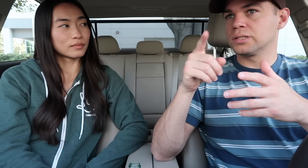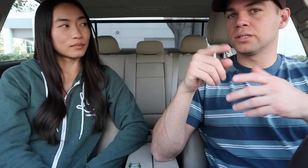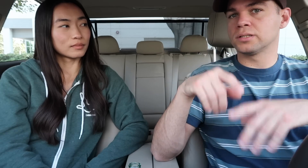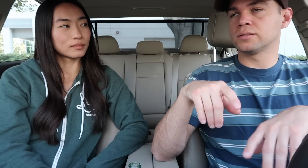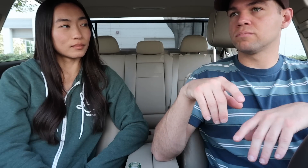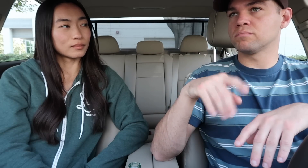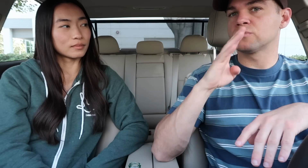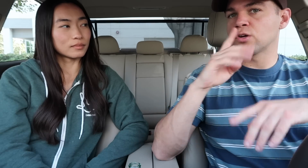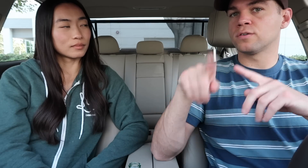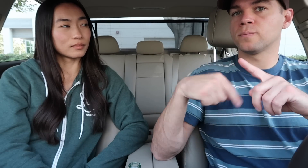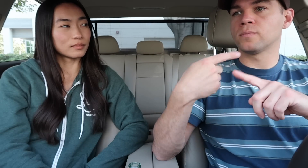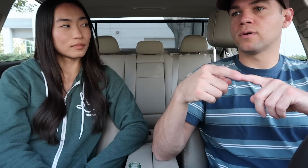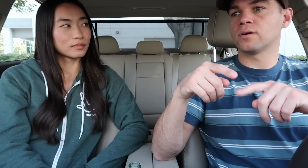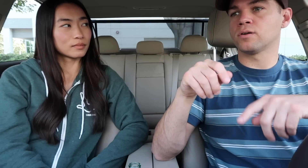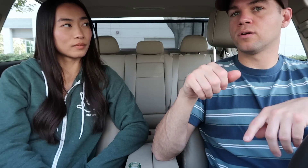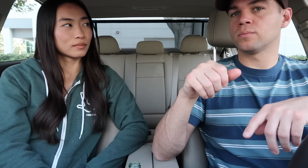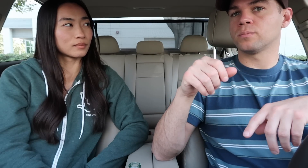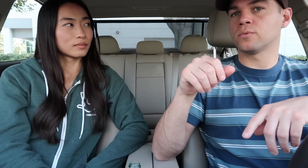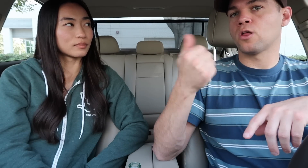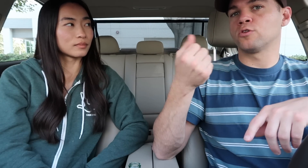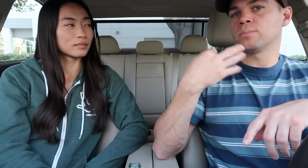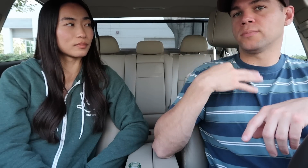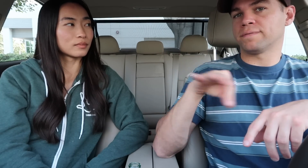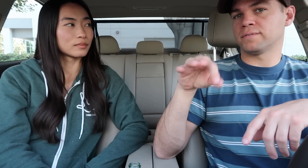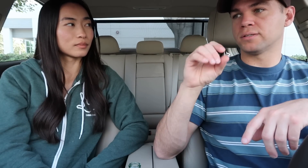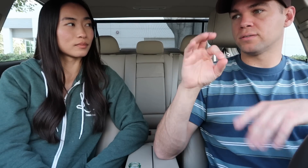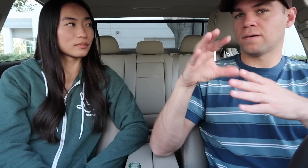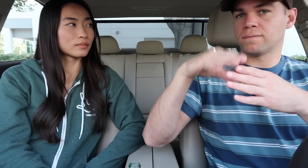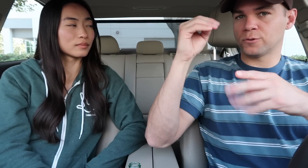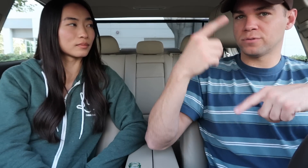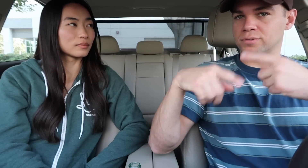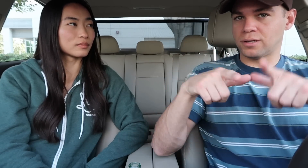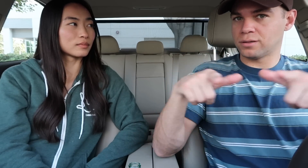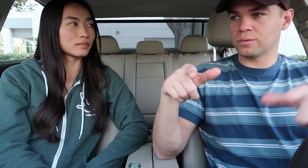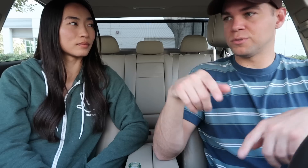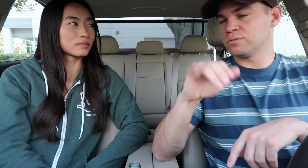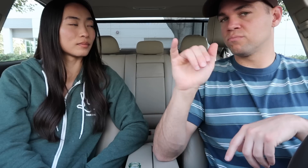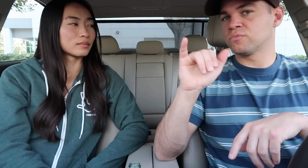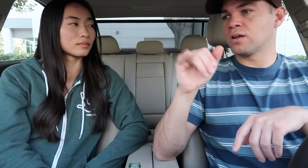talk about other benefits of learning sign language